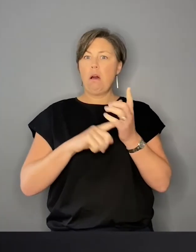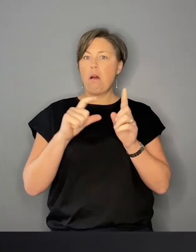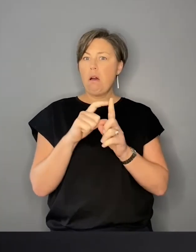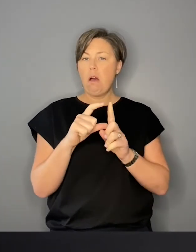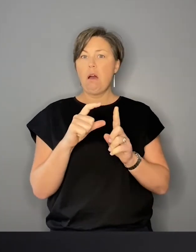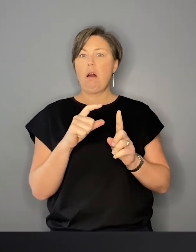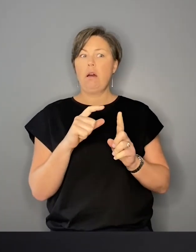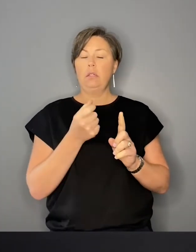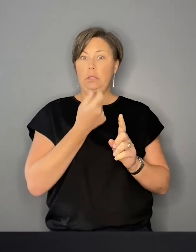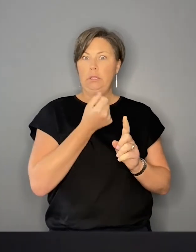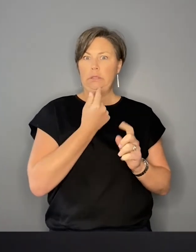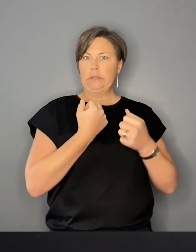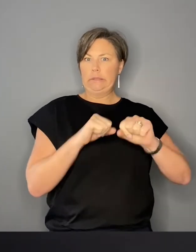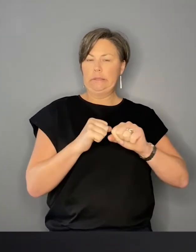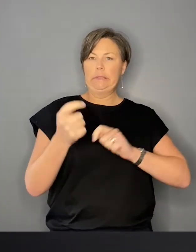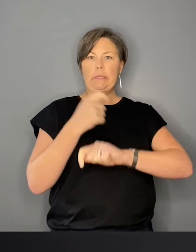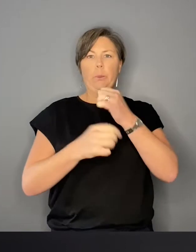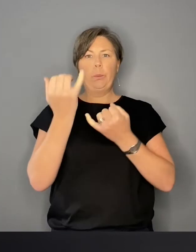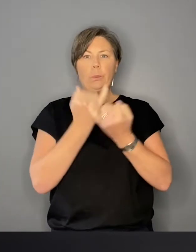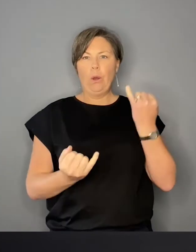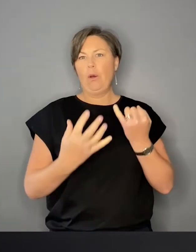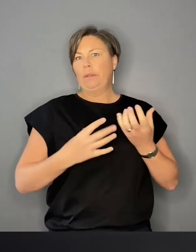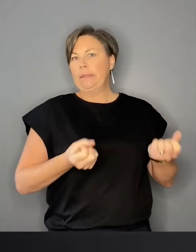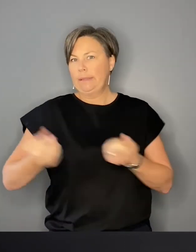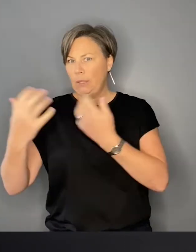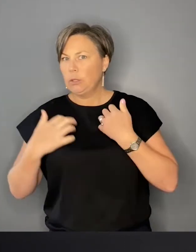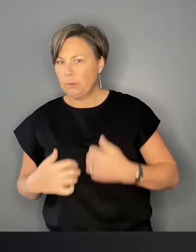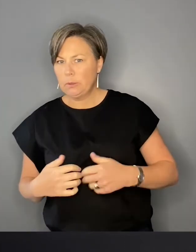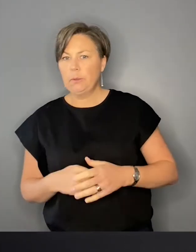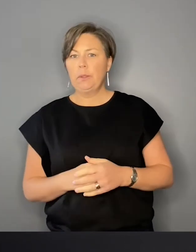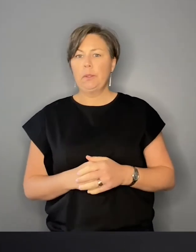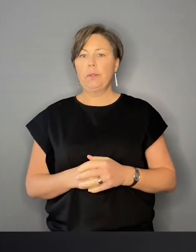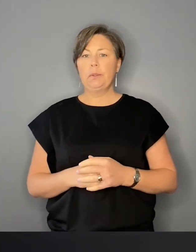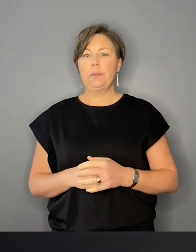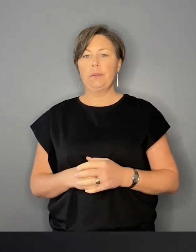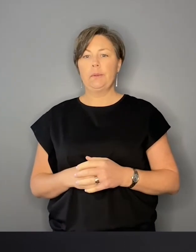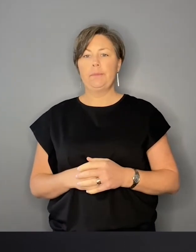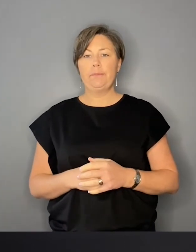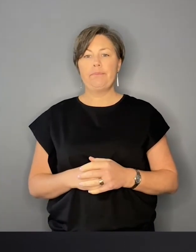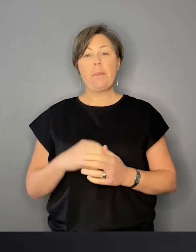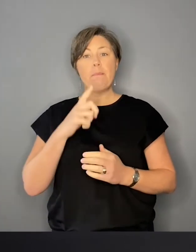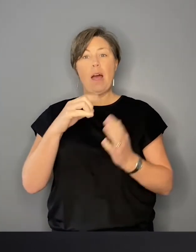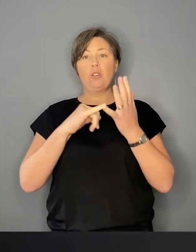who may be at risk of progressing to severe disease or hospitalisation. But unlike Sotrovimab, the one by drip,